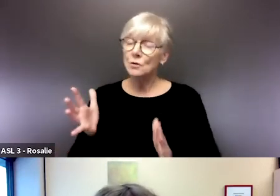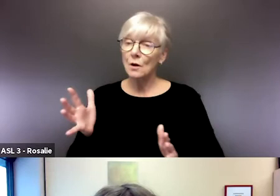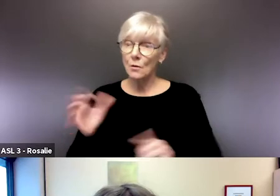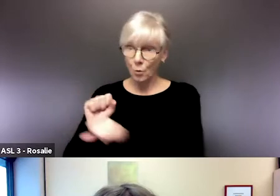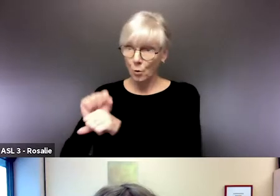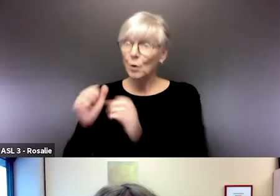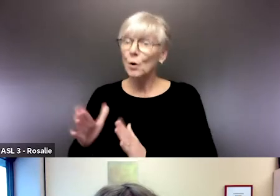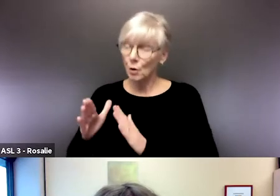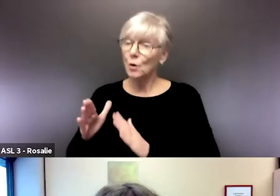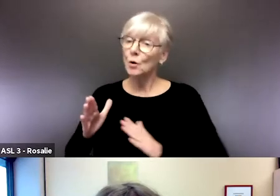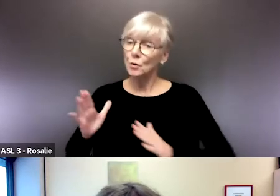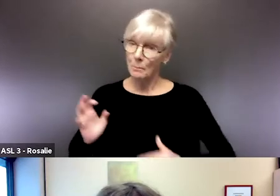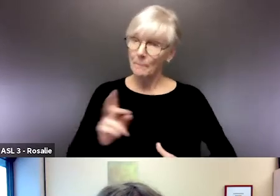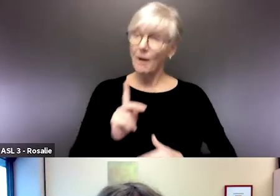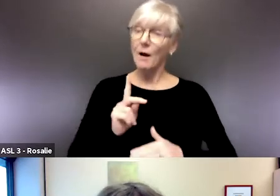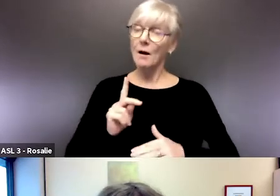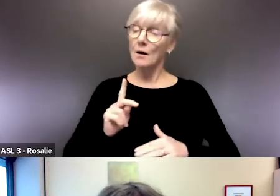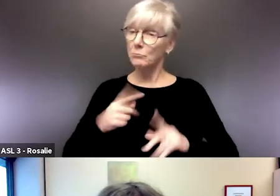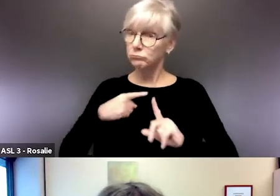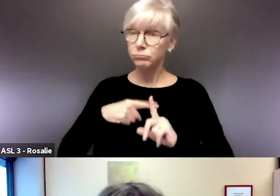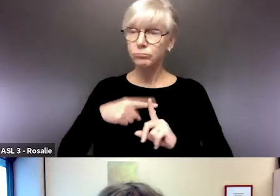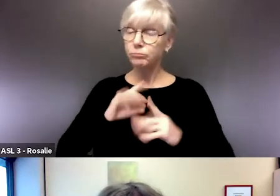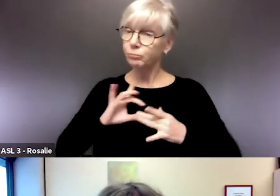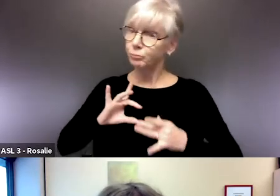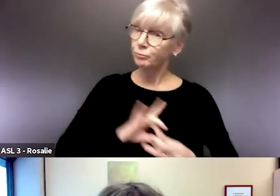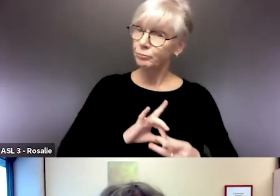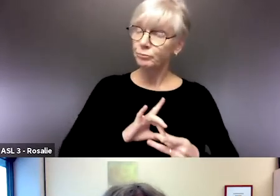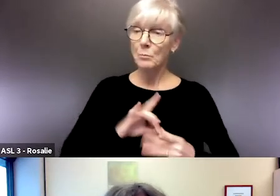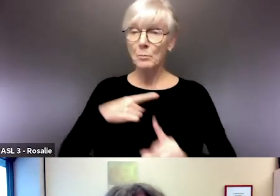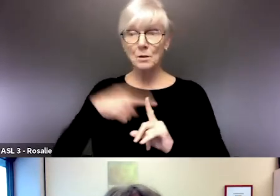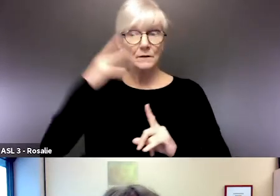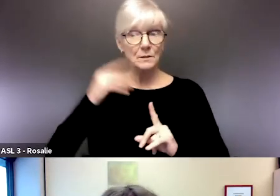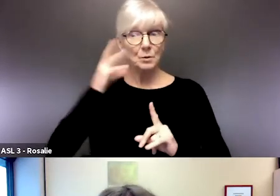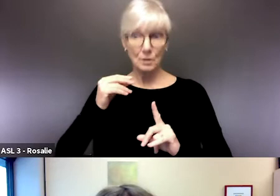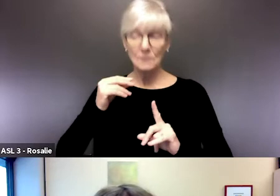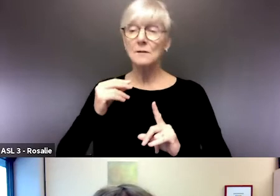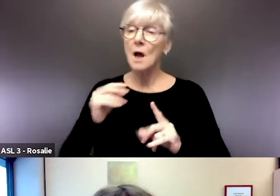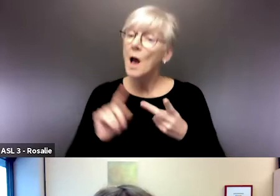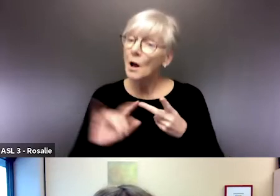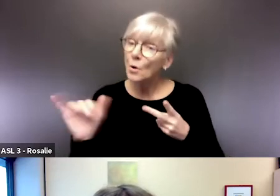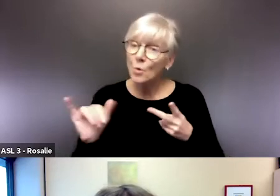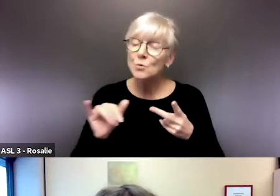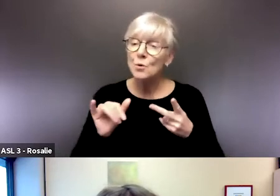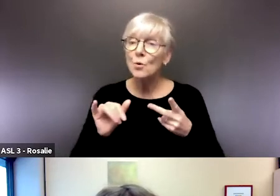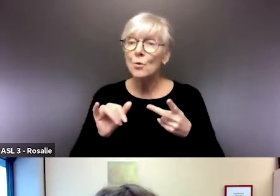to work and report a positive connection with the workplace, but also to engage in a real discussion